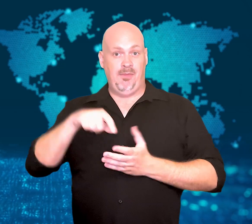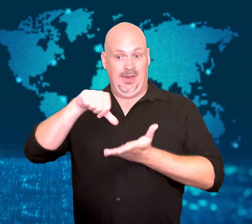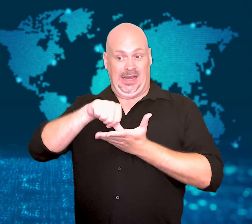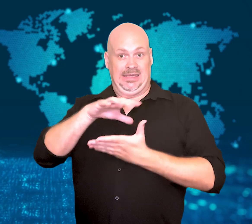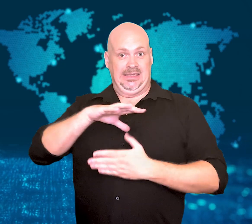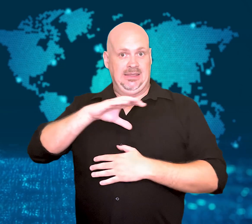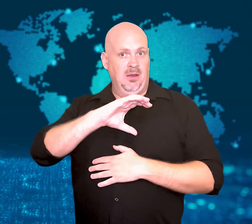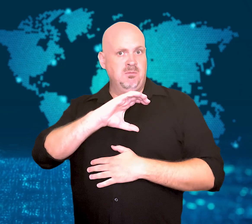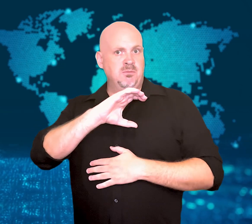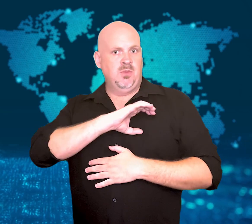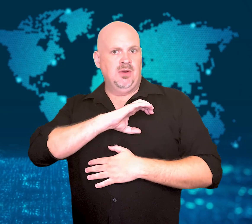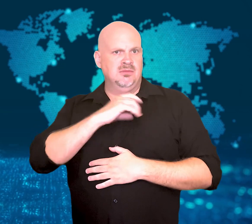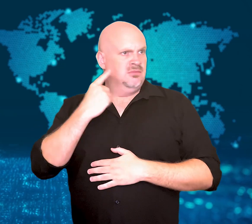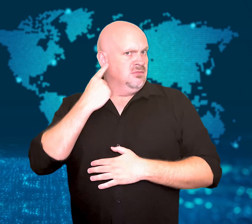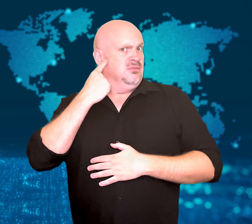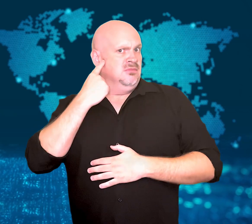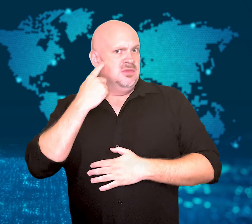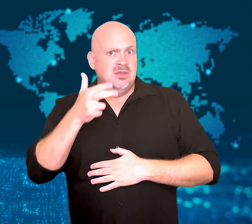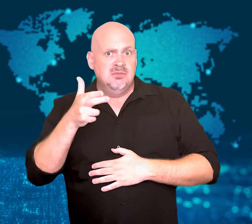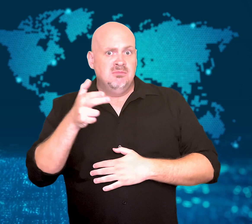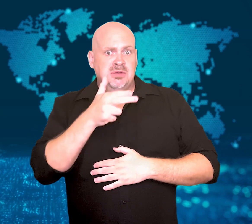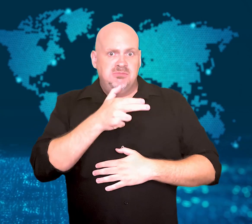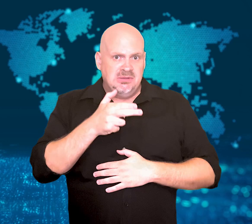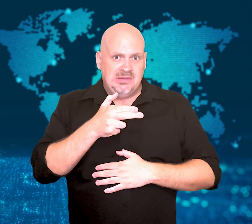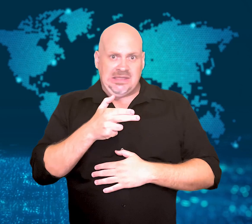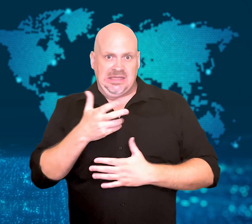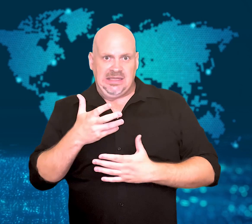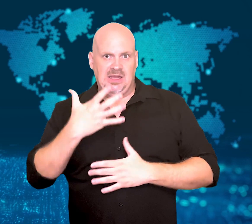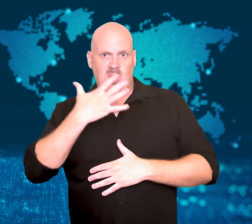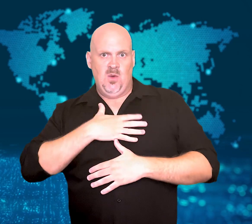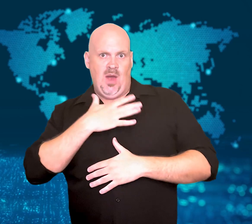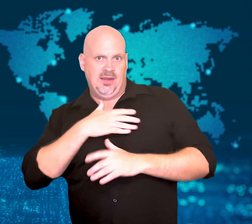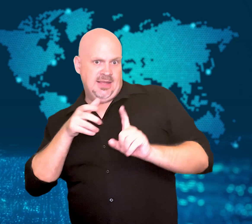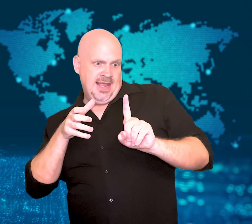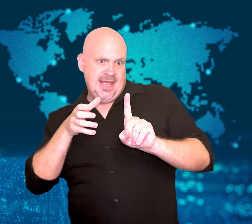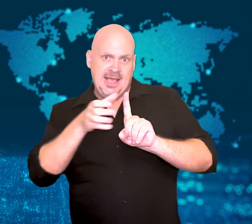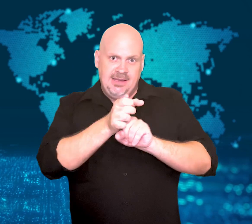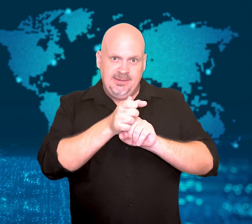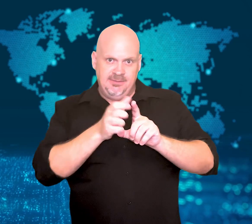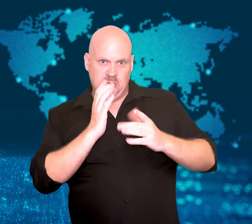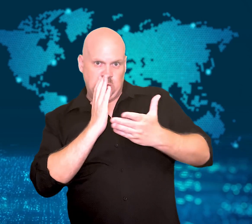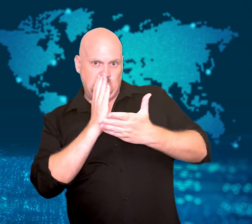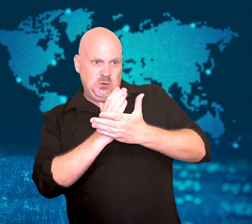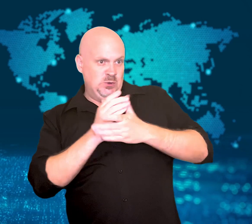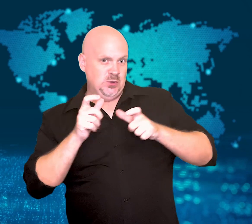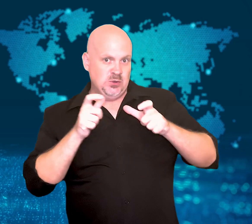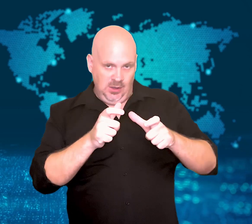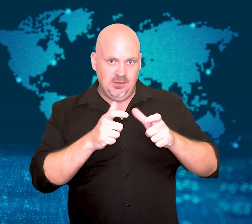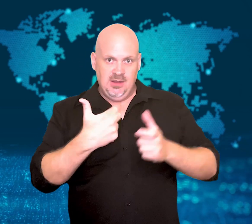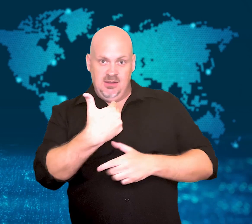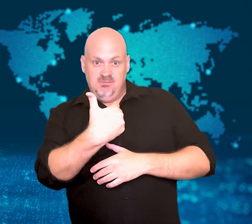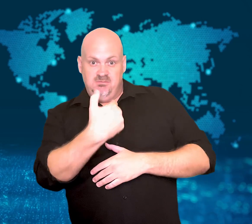but were shot by the gunman and moved back for cover.